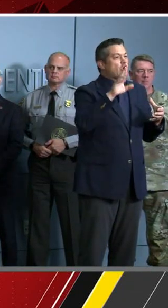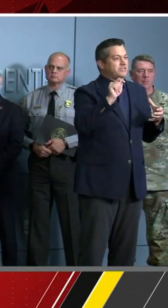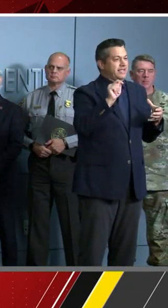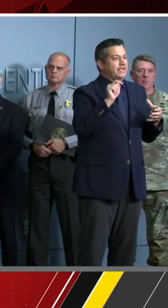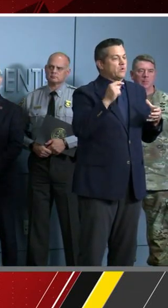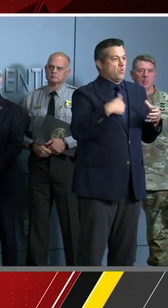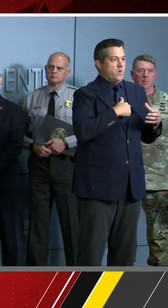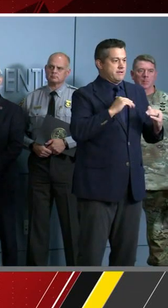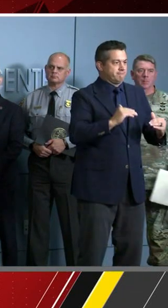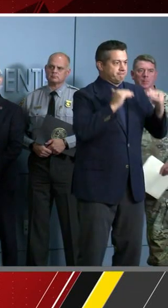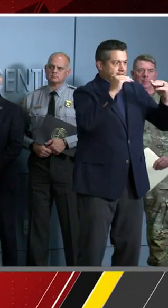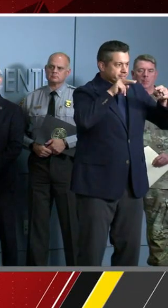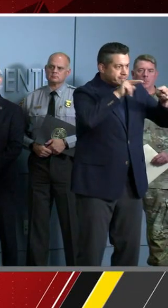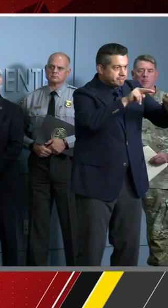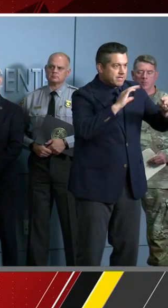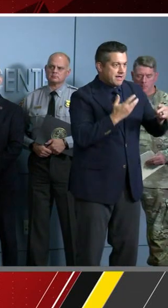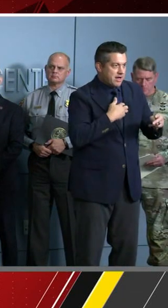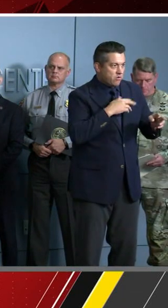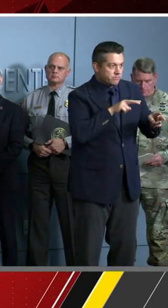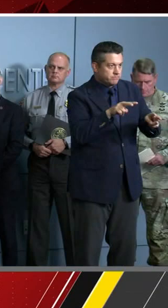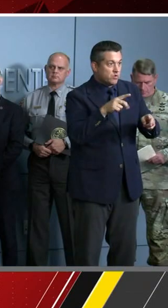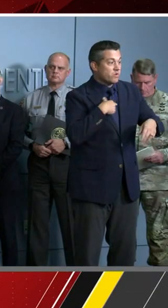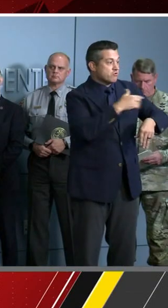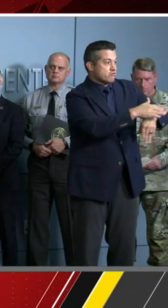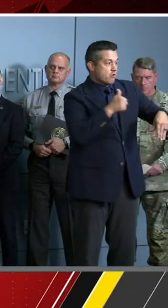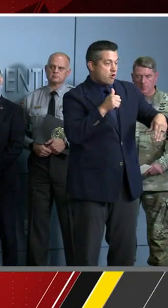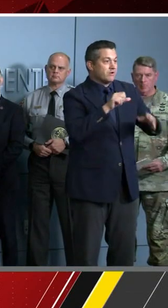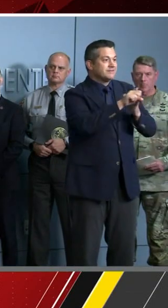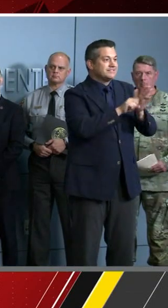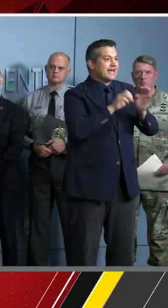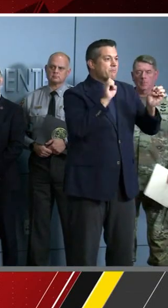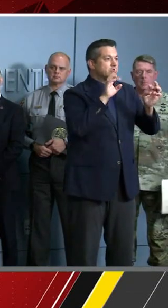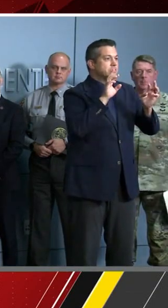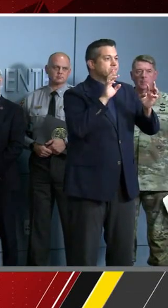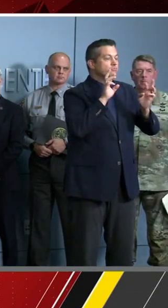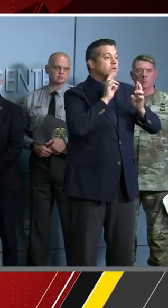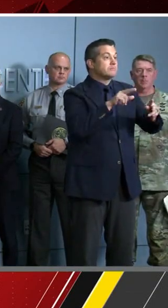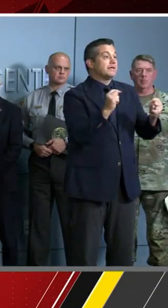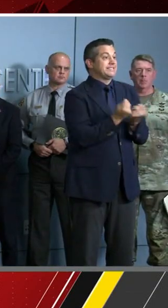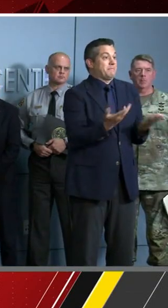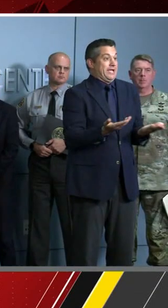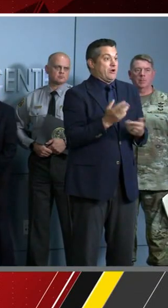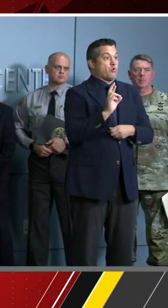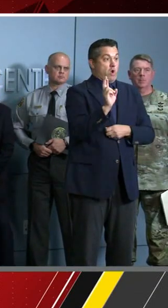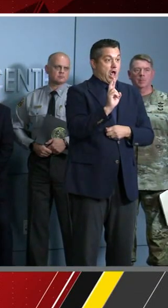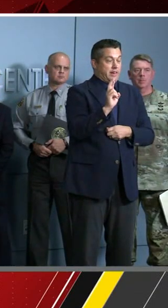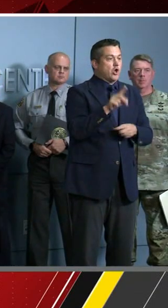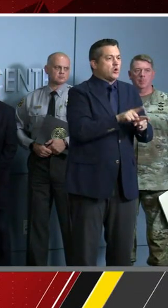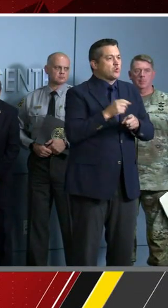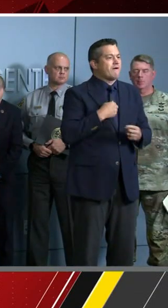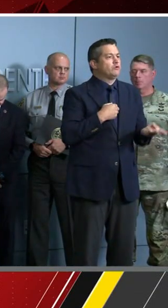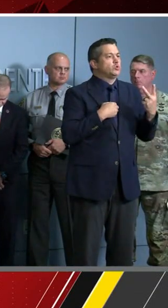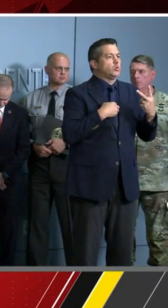fully activated the state activated the state Emergency response team here in Raleigh